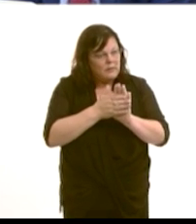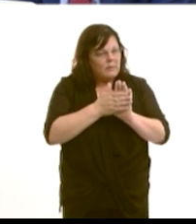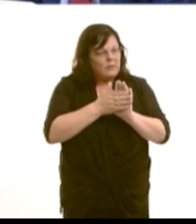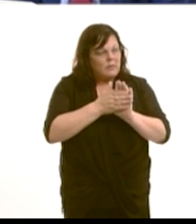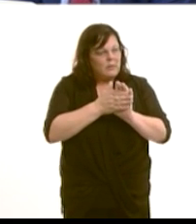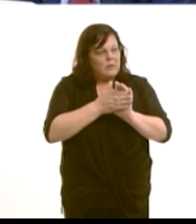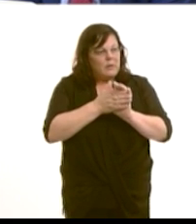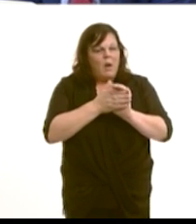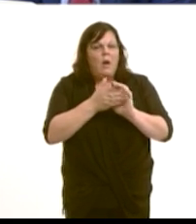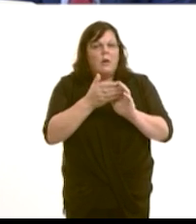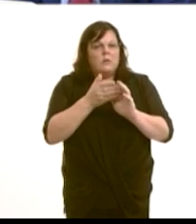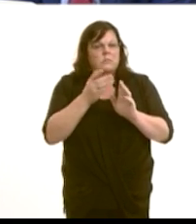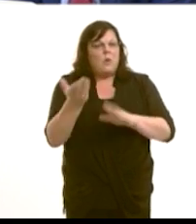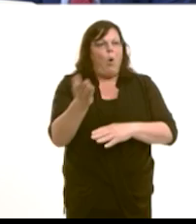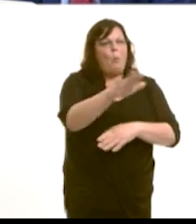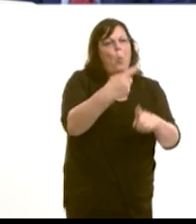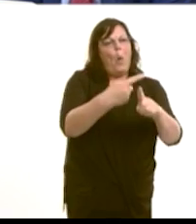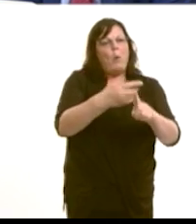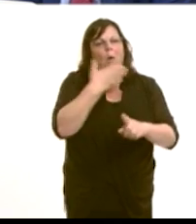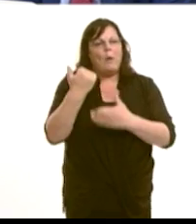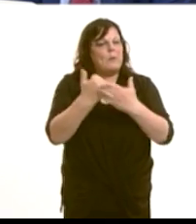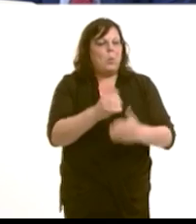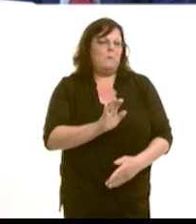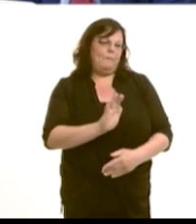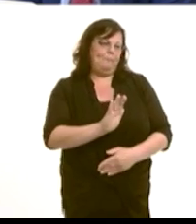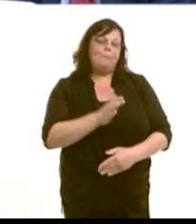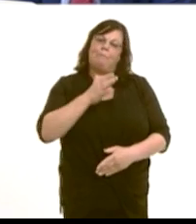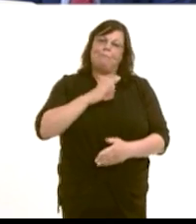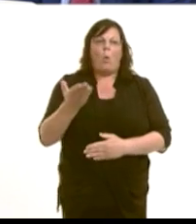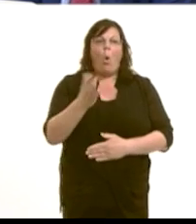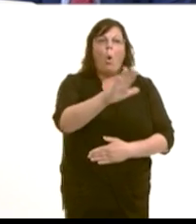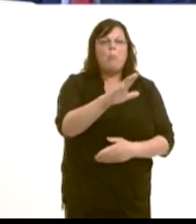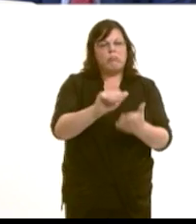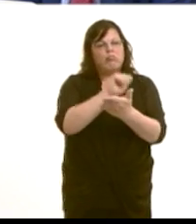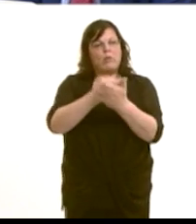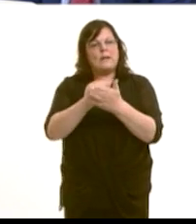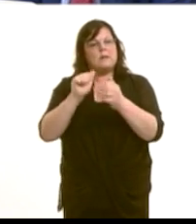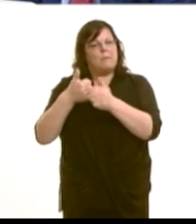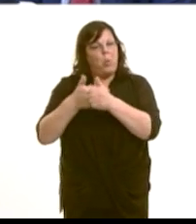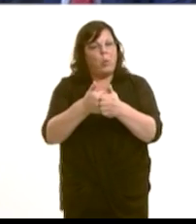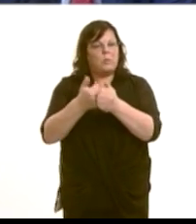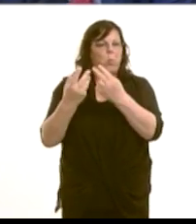the right support as quickly as possible, but the model that the Member talks about already exists in many parts of Wales.